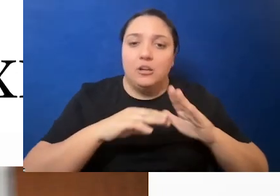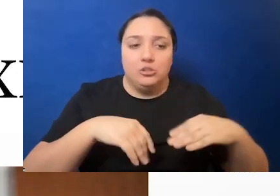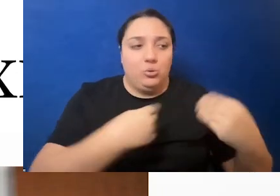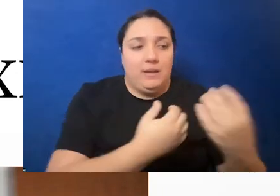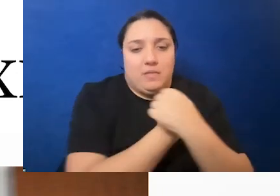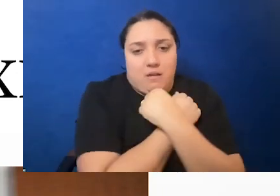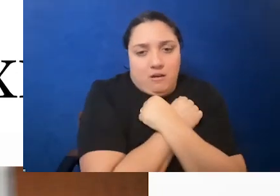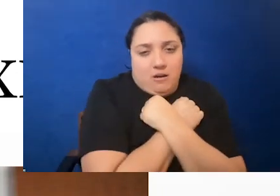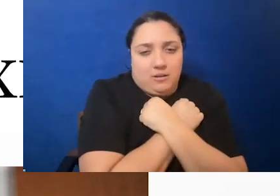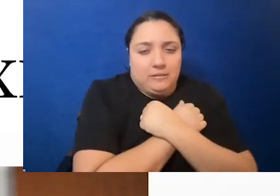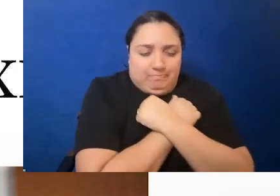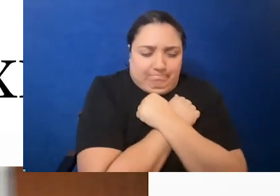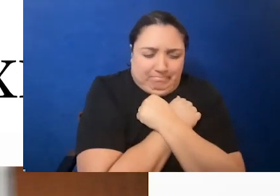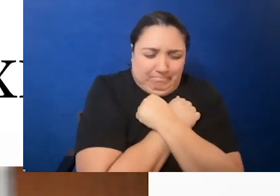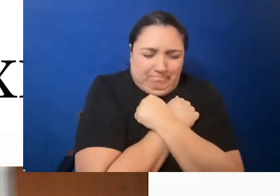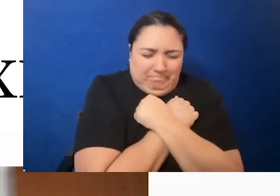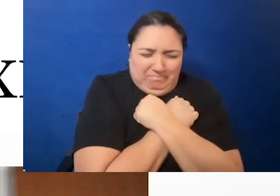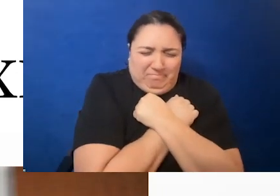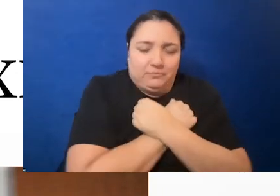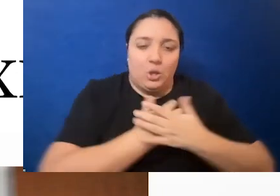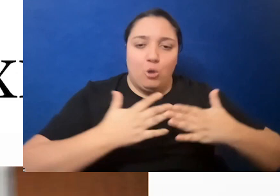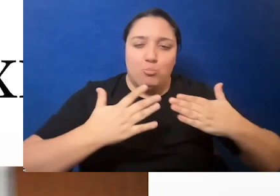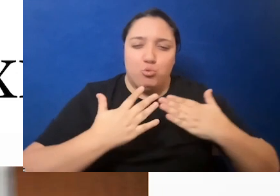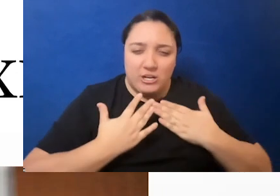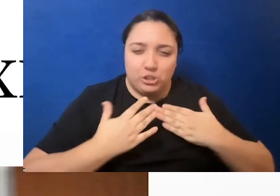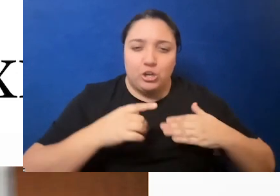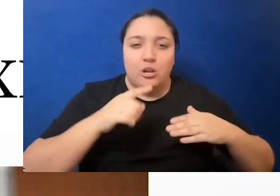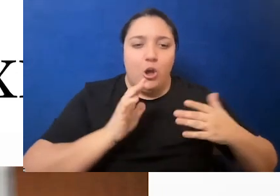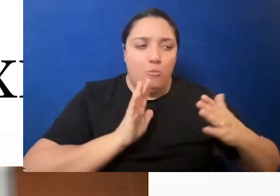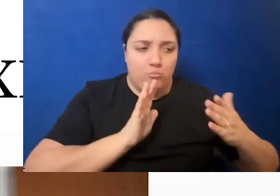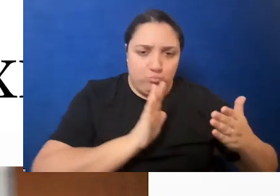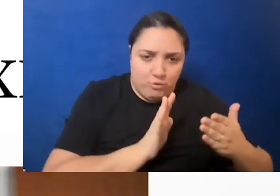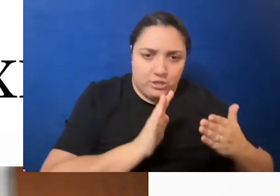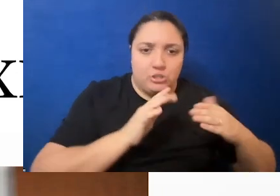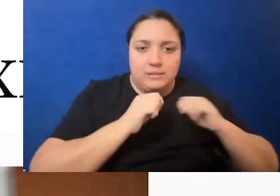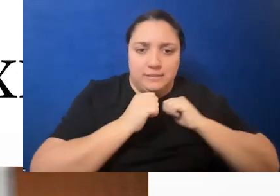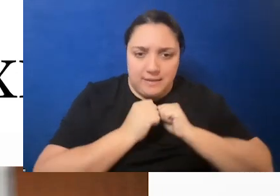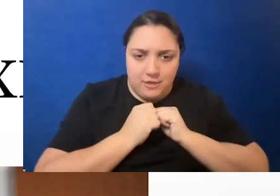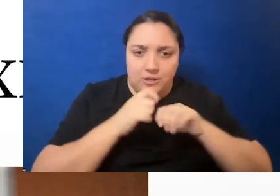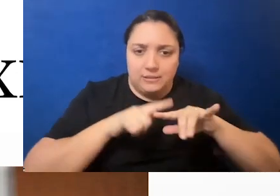GIVING THEM A HUG AND TAKING DEEP BREATHS TOGETHER, DOING AN